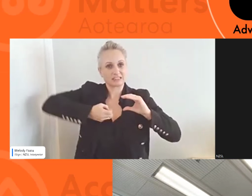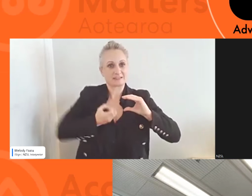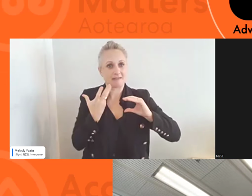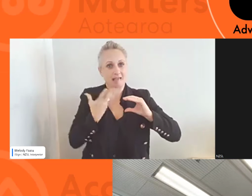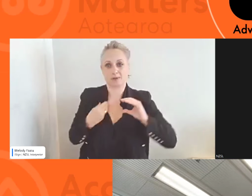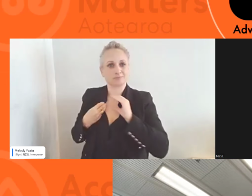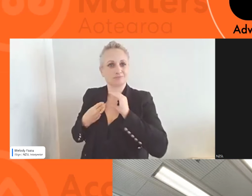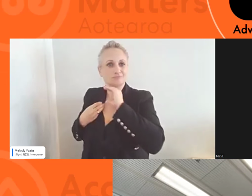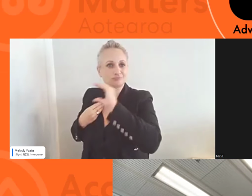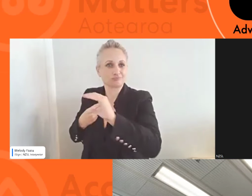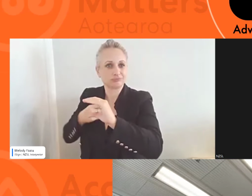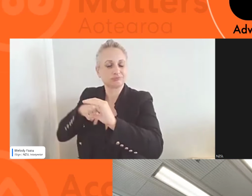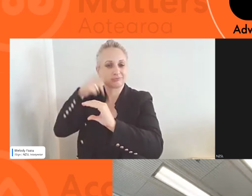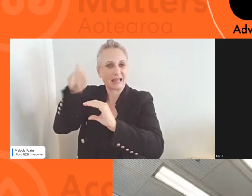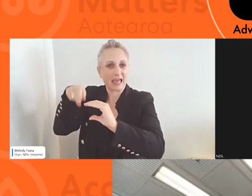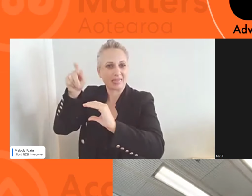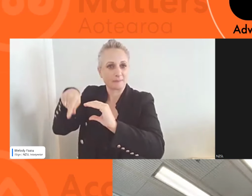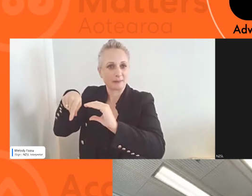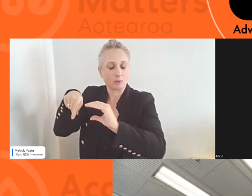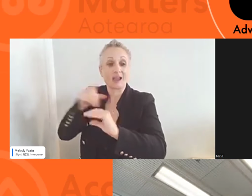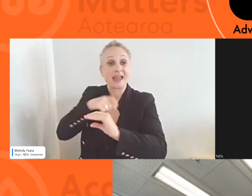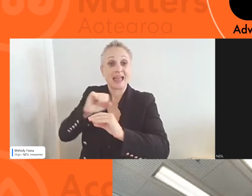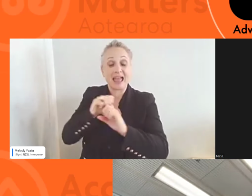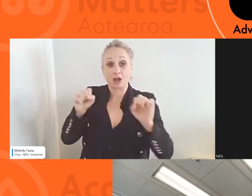where it all goes to the land developer and then really squeezes the property